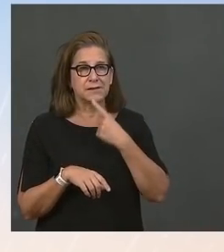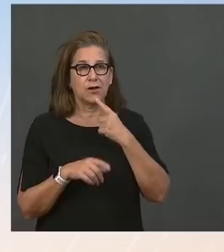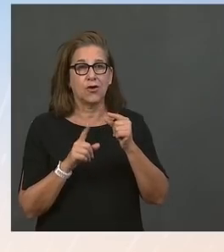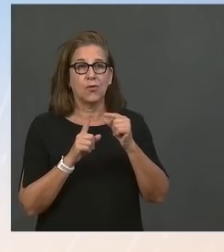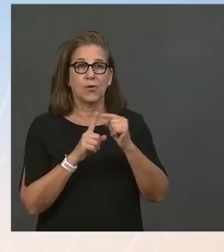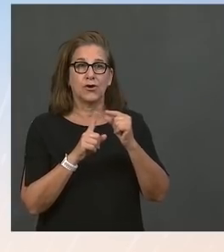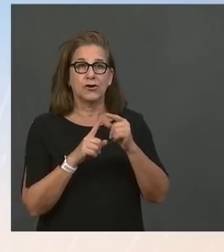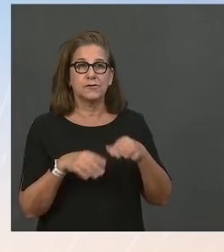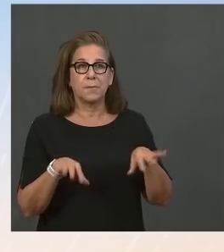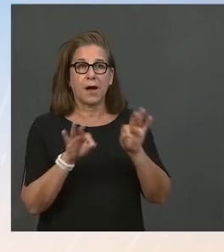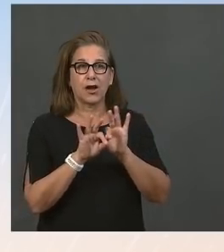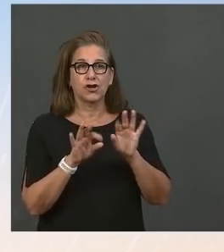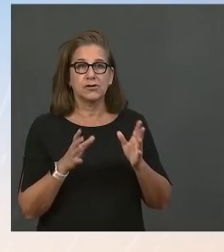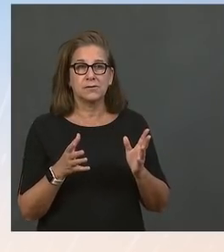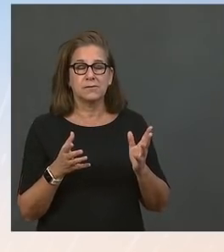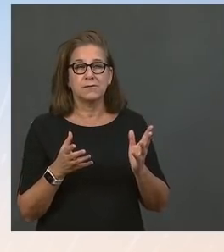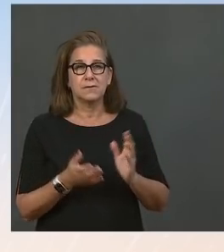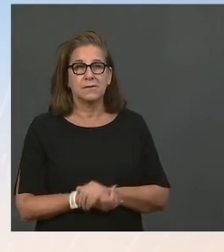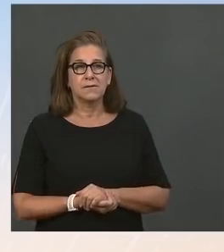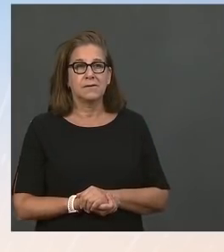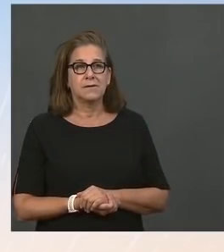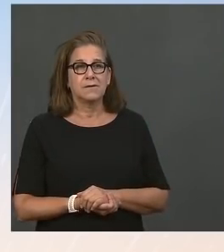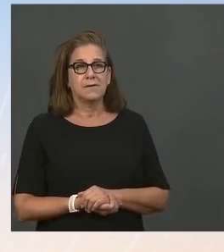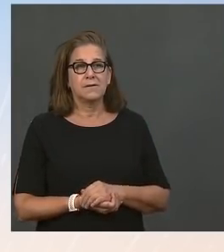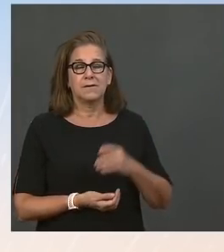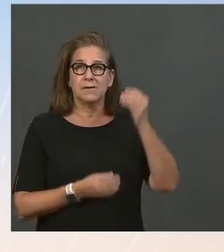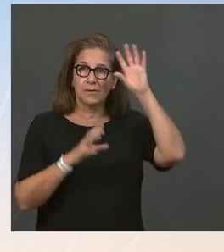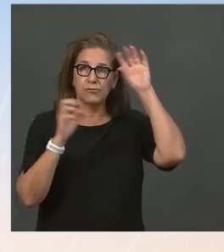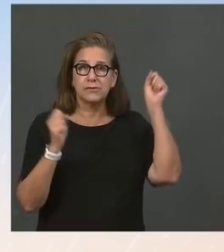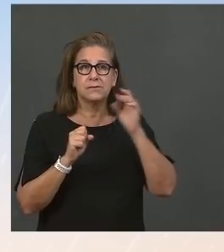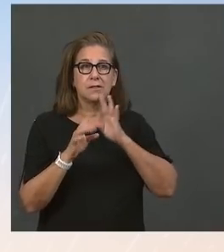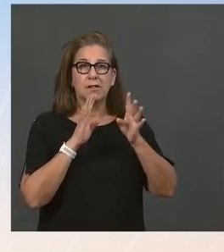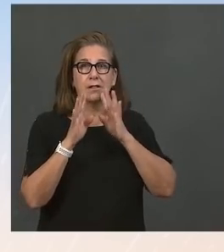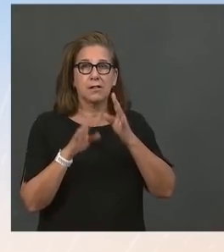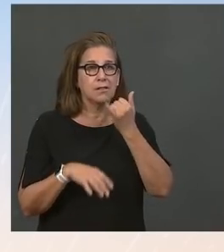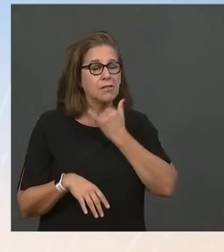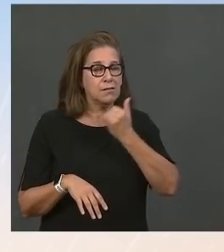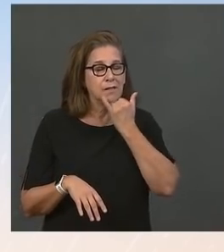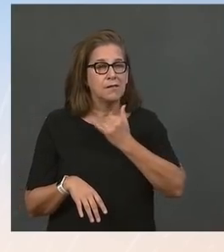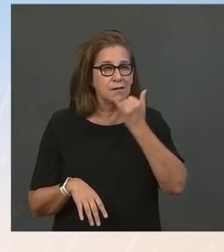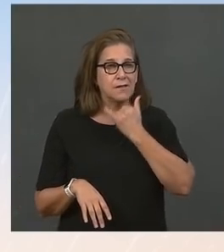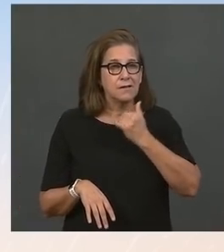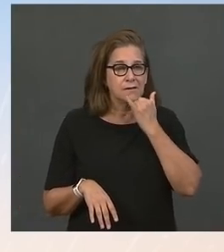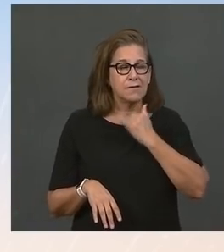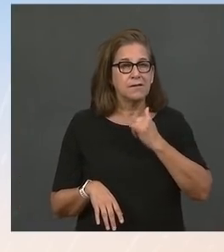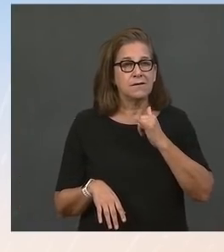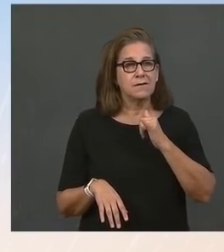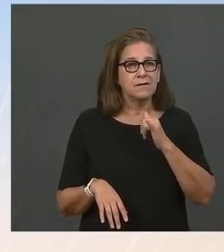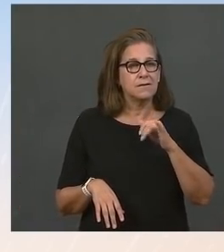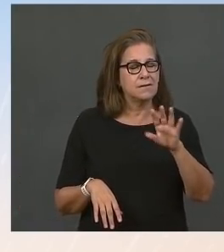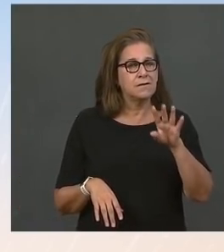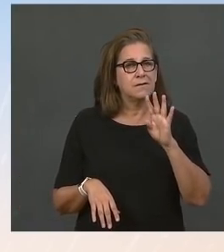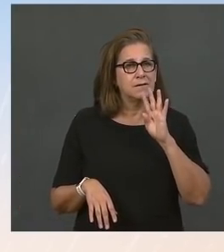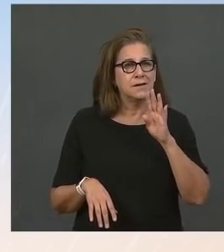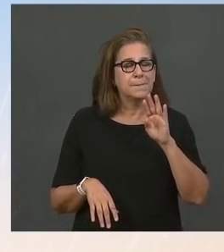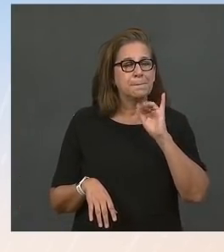Or was he actually sending a signal that there may be some sort of informal shift, that the U.S. commitment towards Taiwan may be more firm?